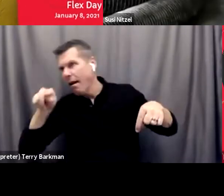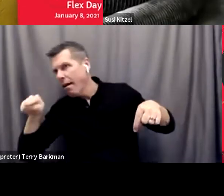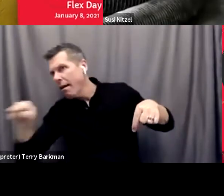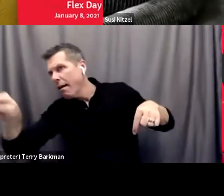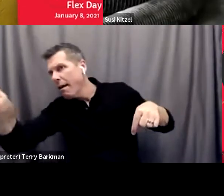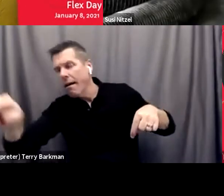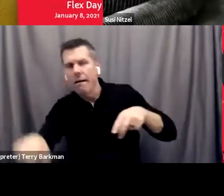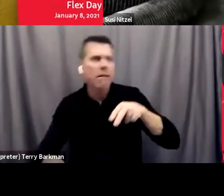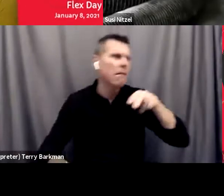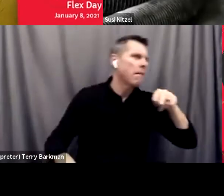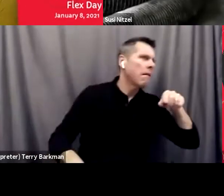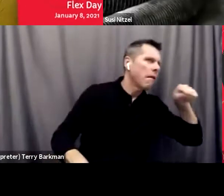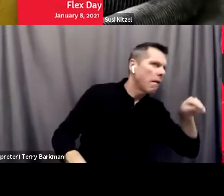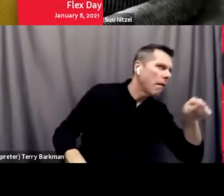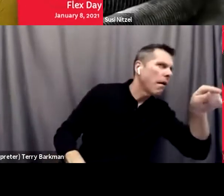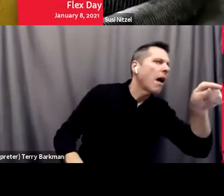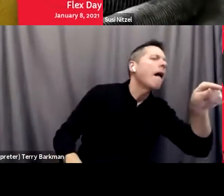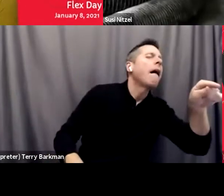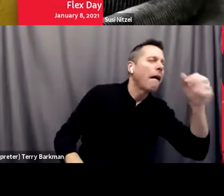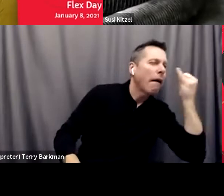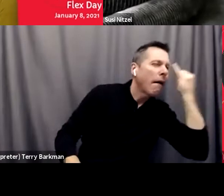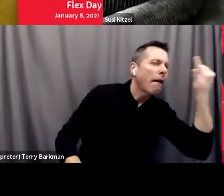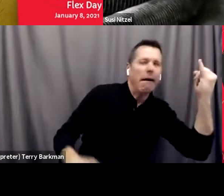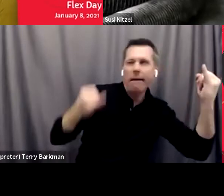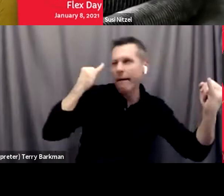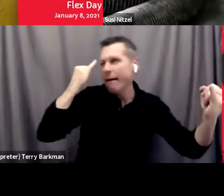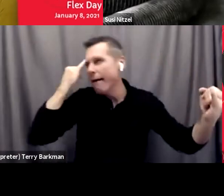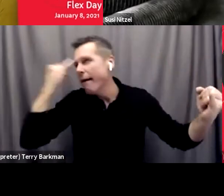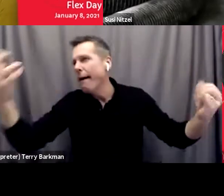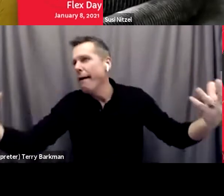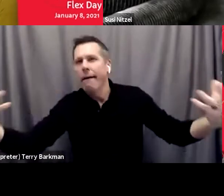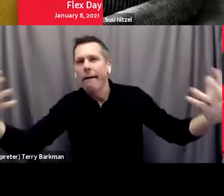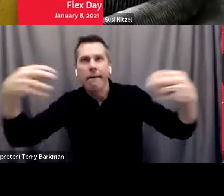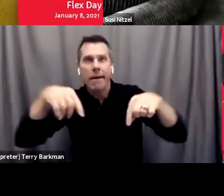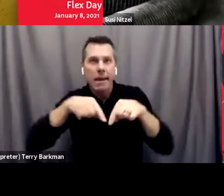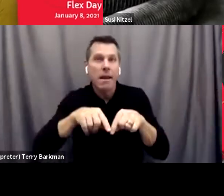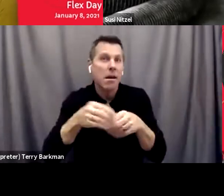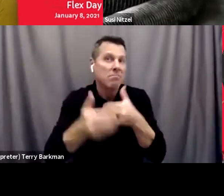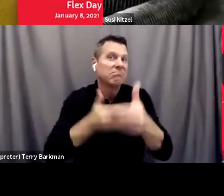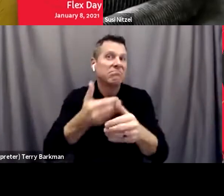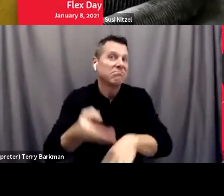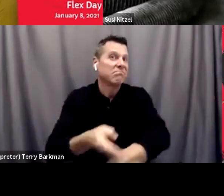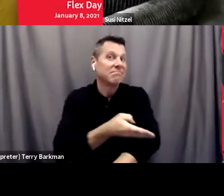ideas that are being used in those areas and bring it to our pathway. I hope that answered that question.